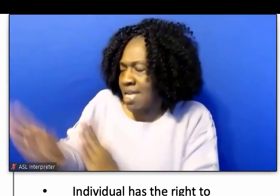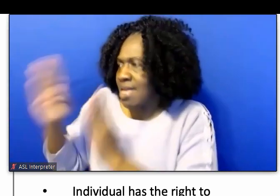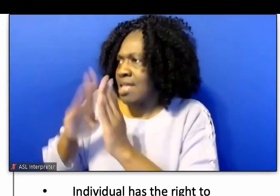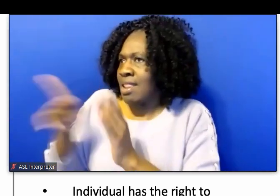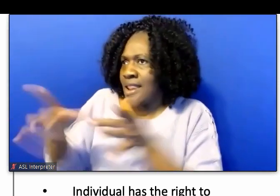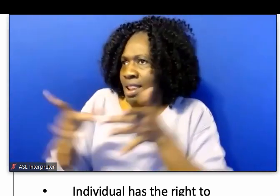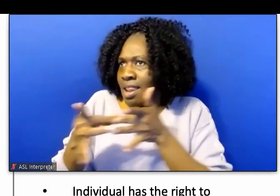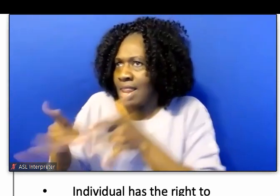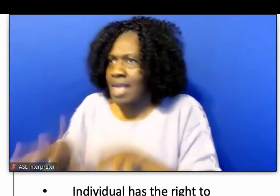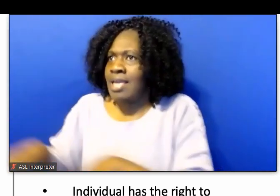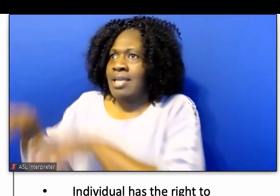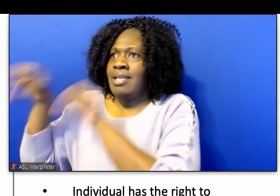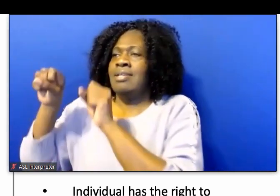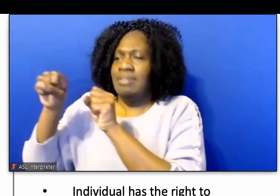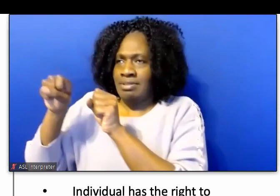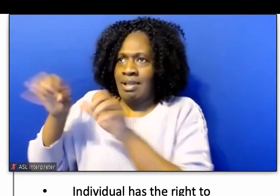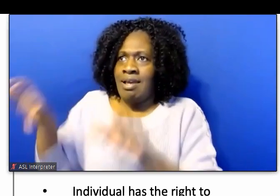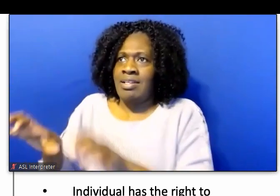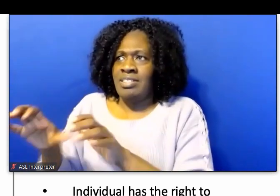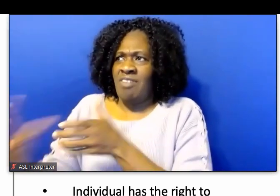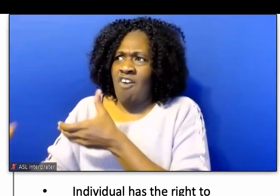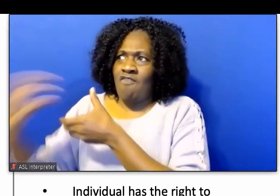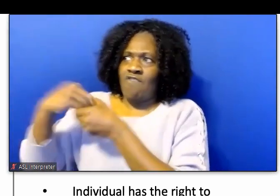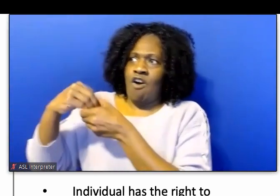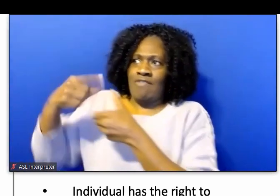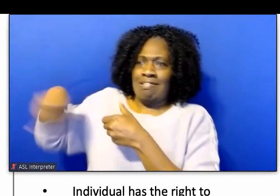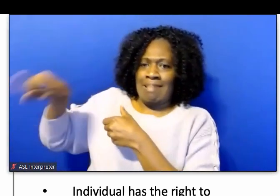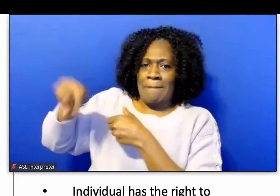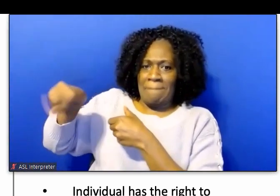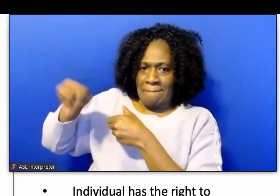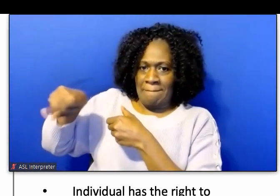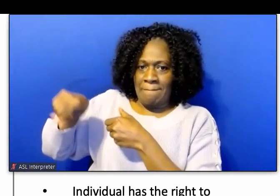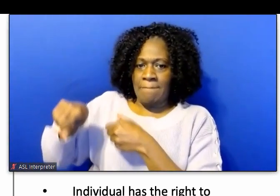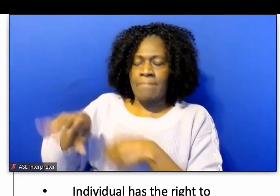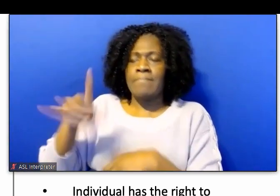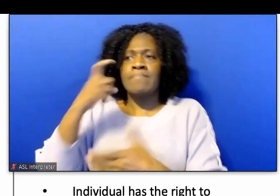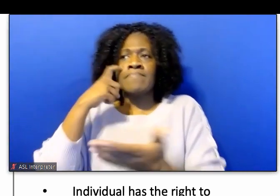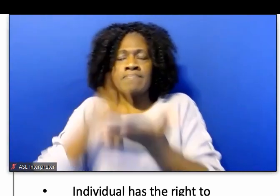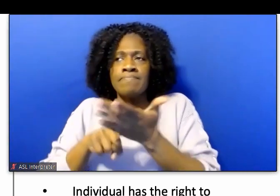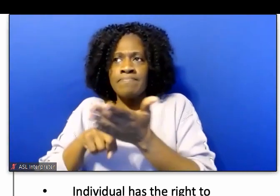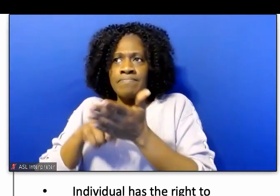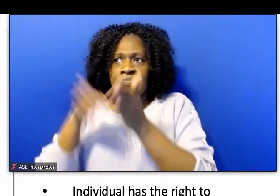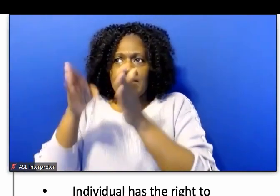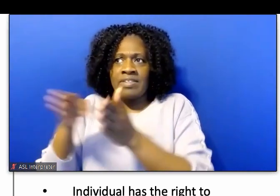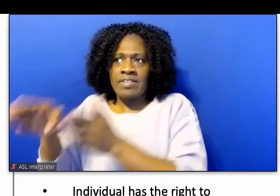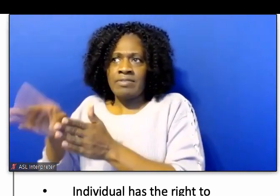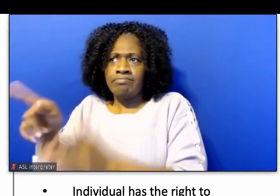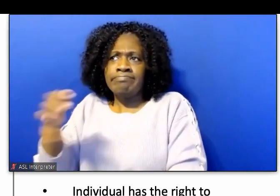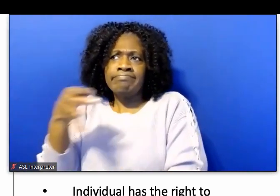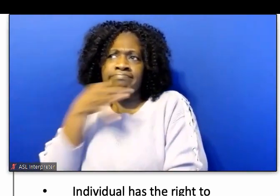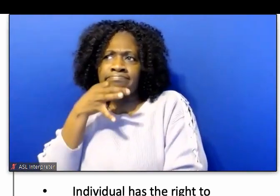So involve people and recognize the individual as an expert or they're in charge.